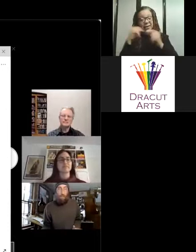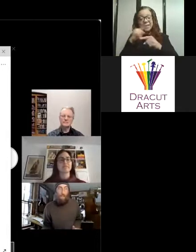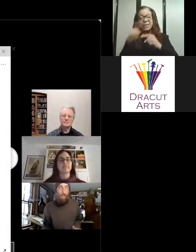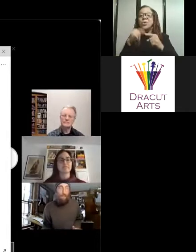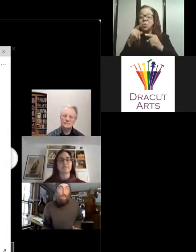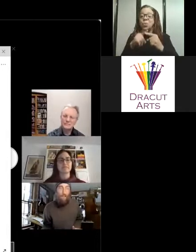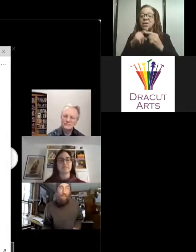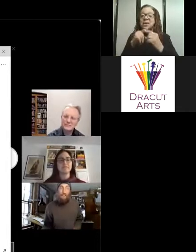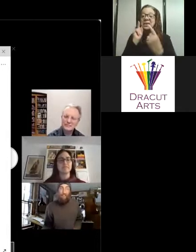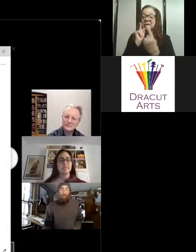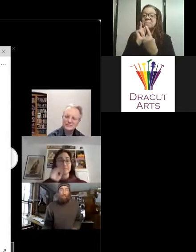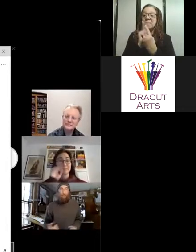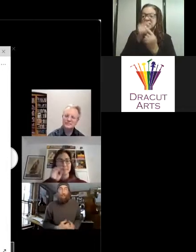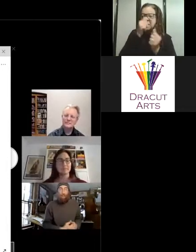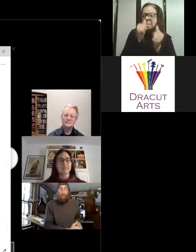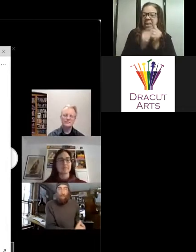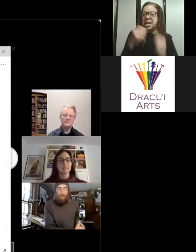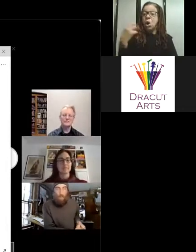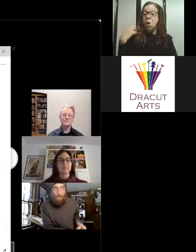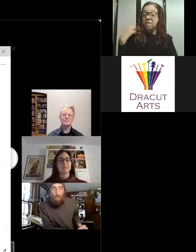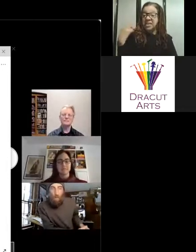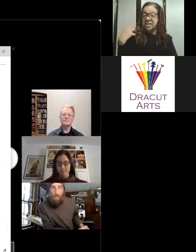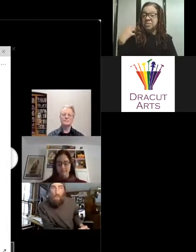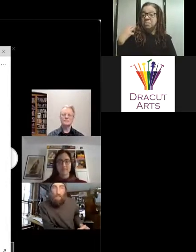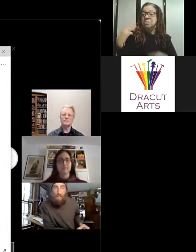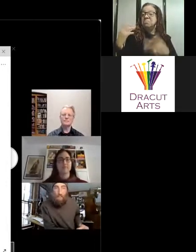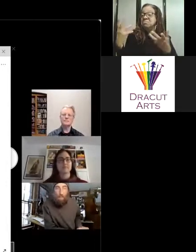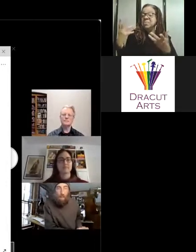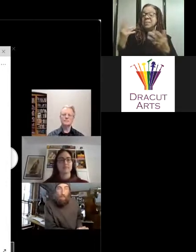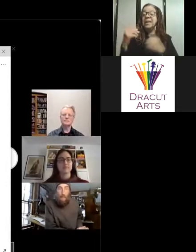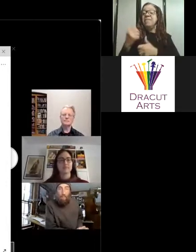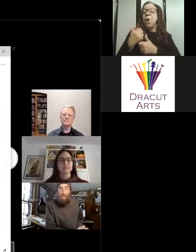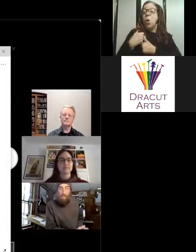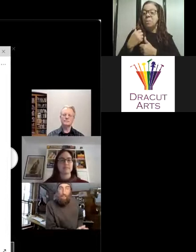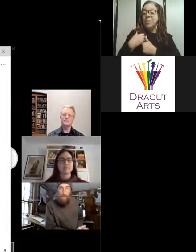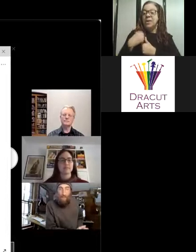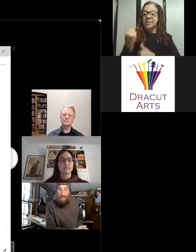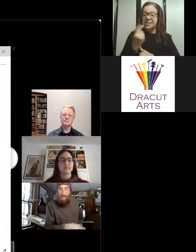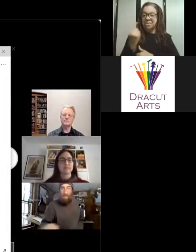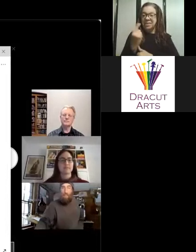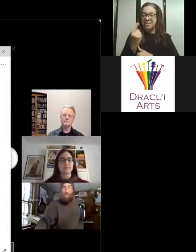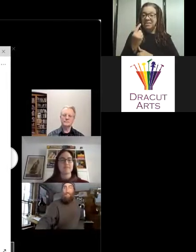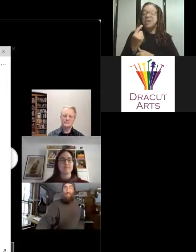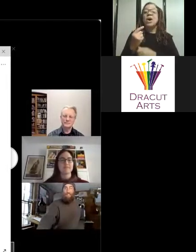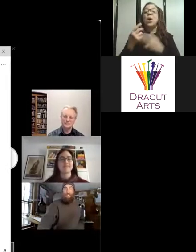mean officer, right, there's or-- or even worse, the uh, block of Massachusetts men in his regiment.